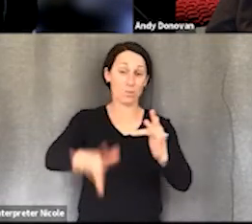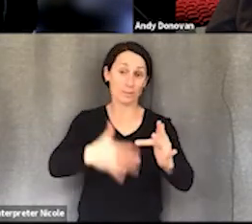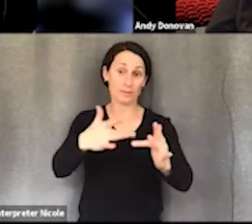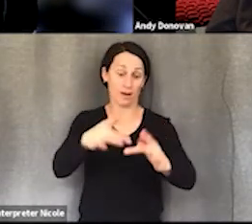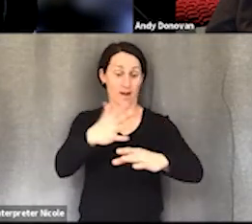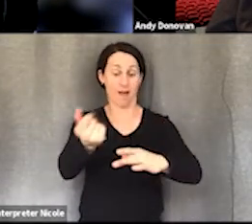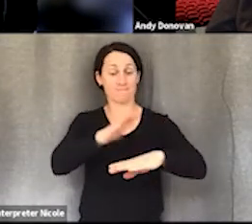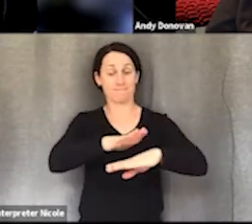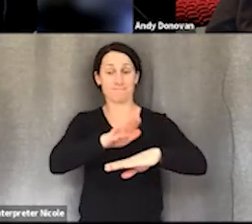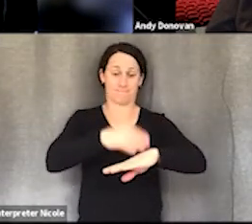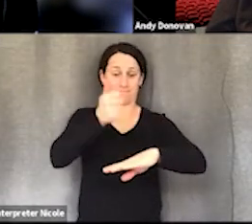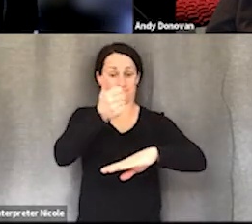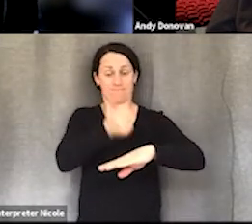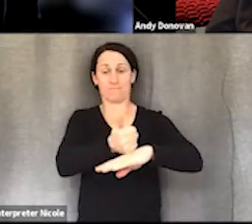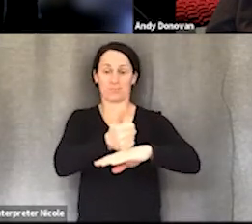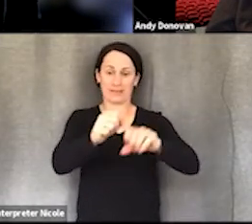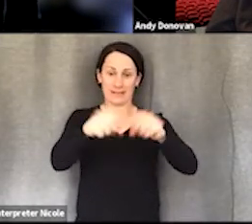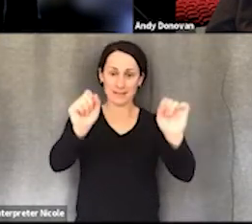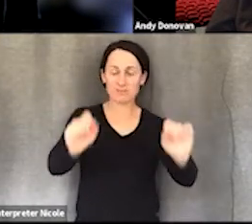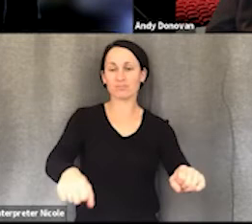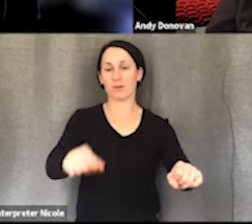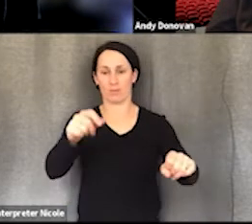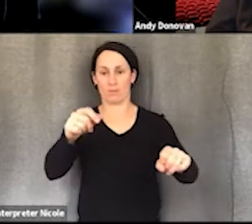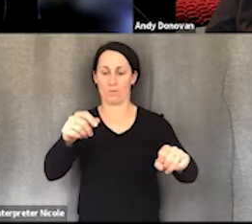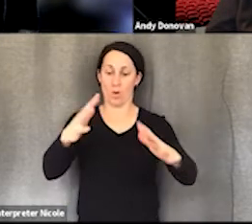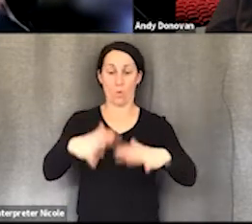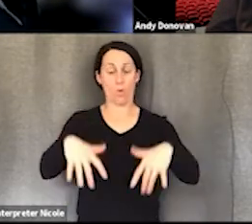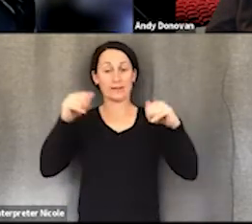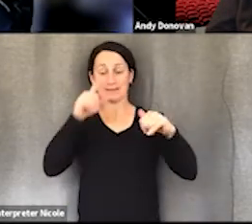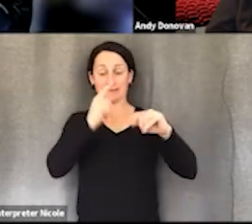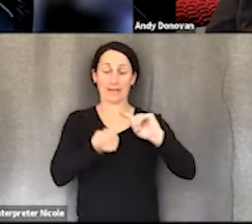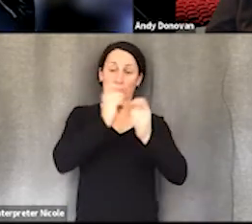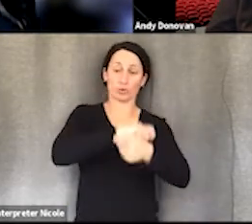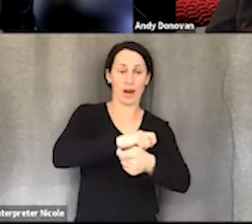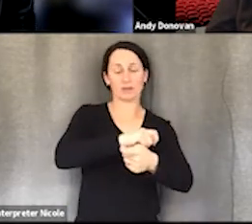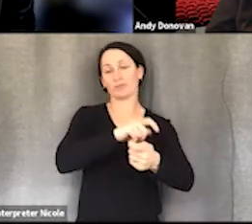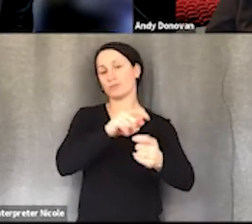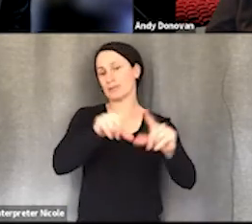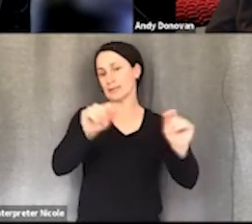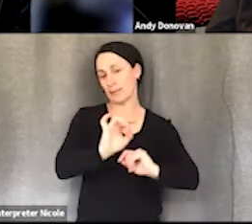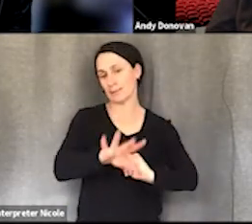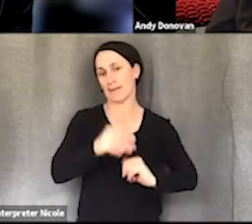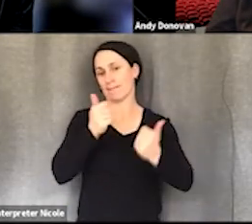Yes, I can imagine that leads to excellent customer experiences. Nice work.